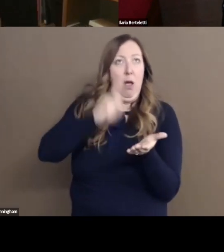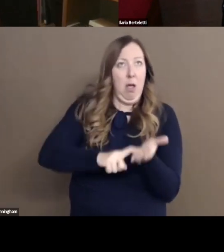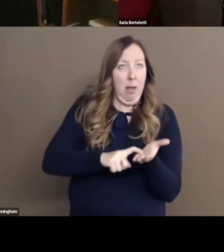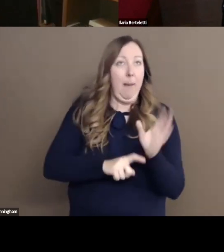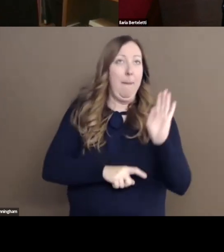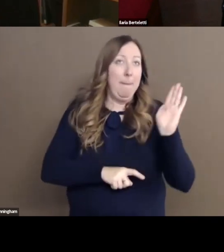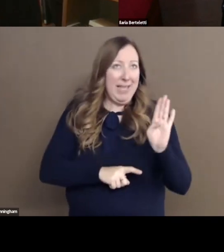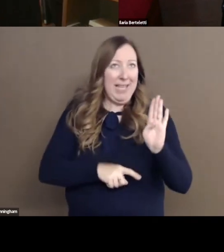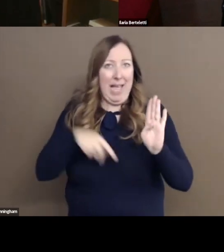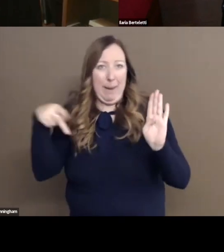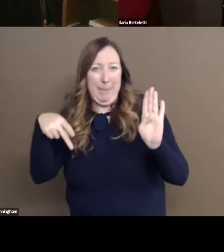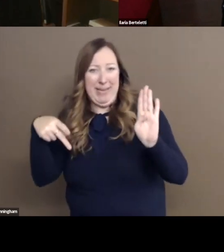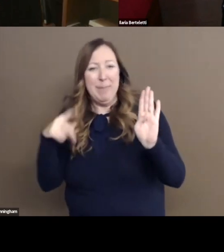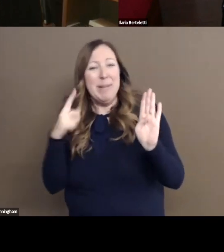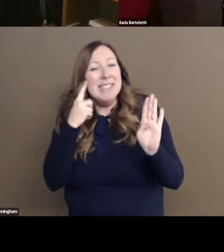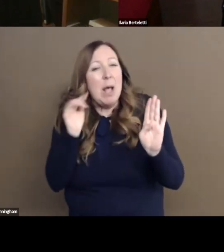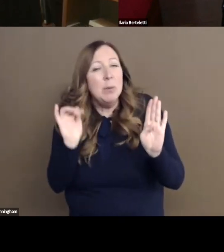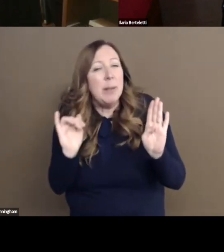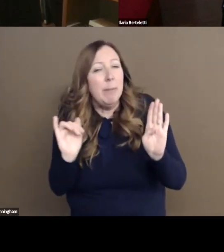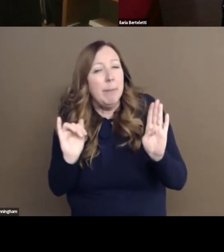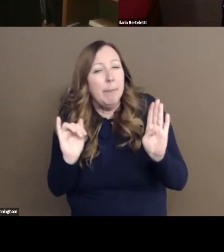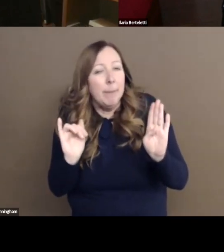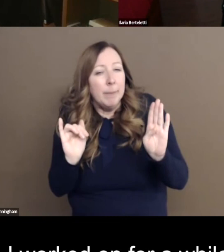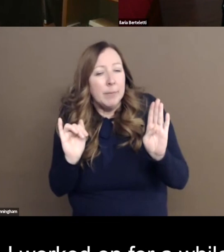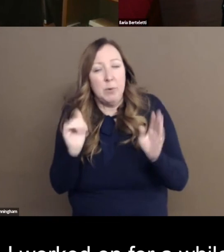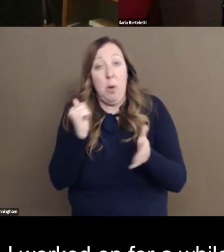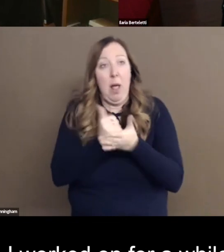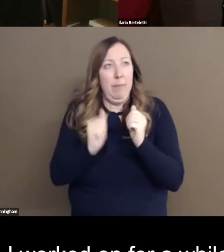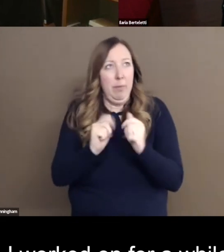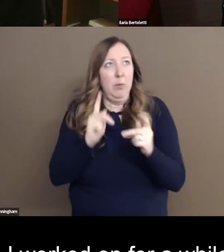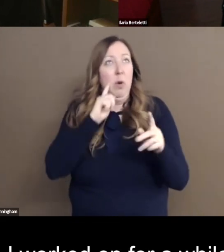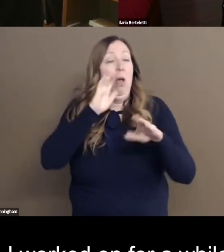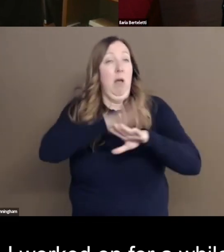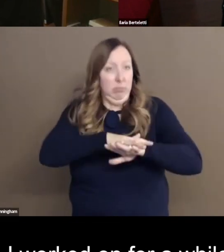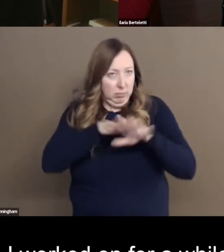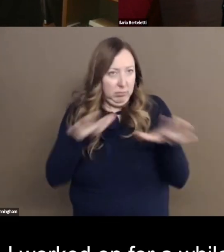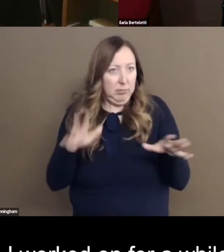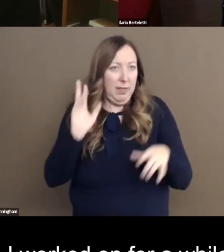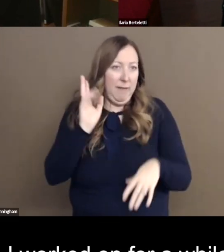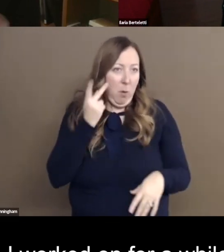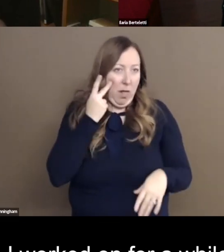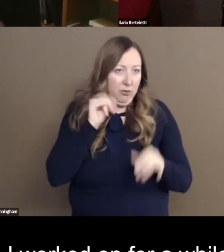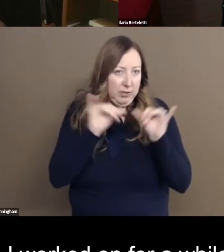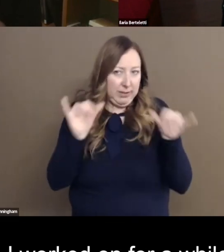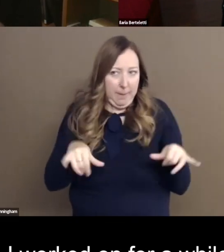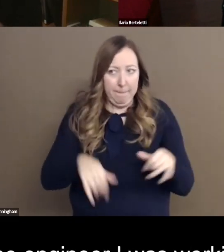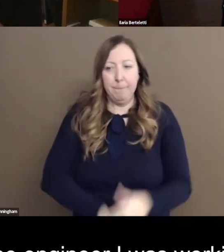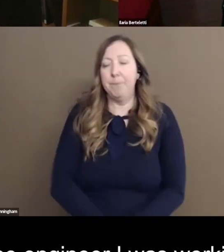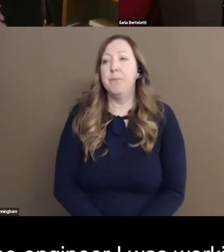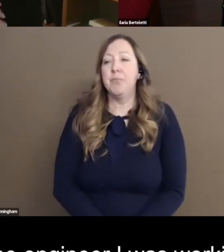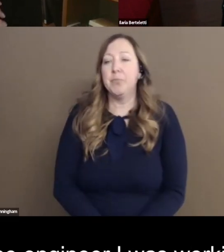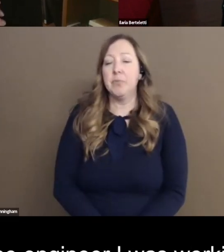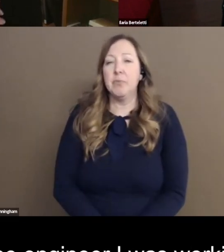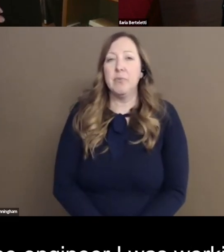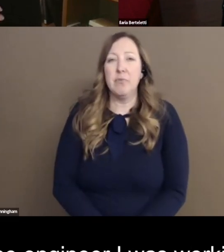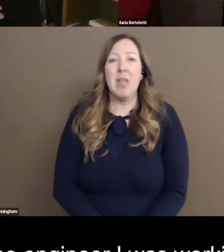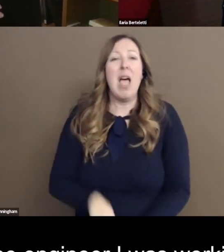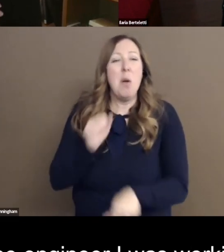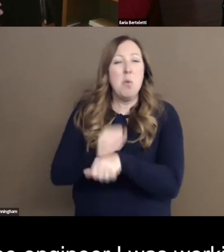because it's something i i just i worked on for a while and then we dropped because the engineer i was